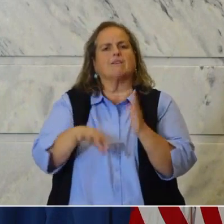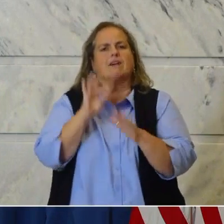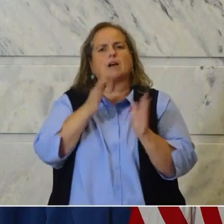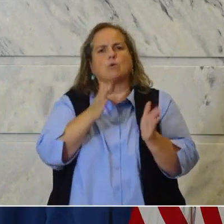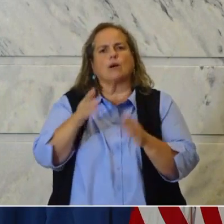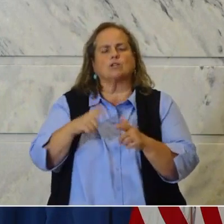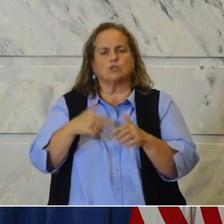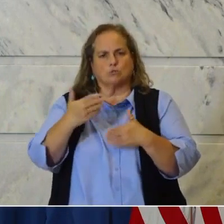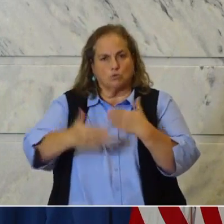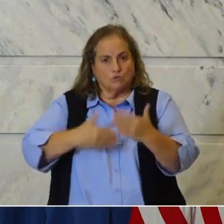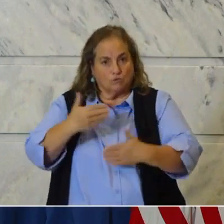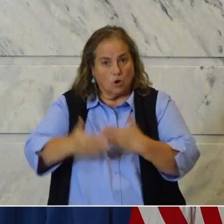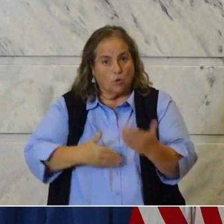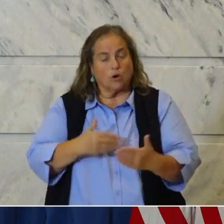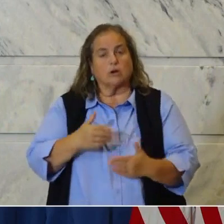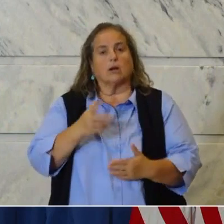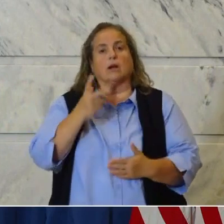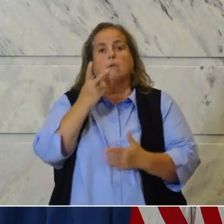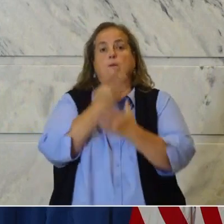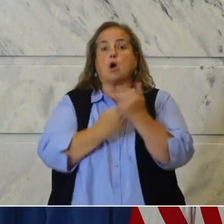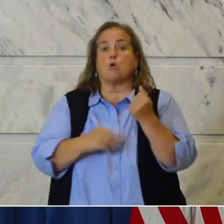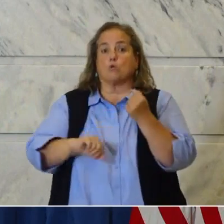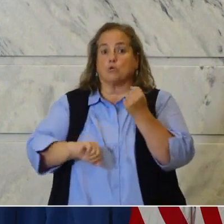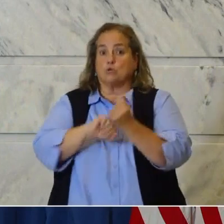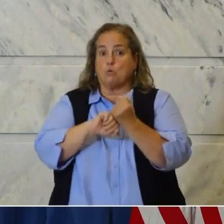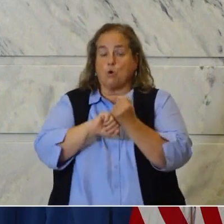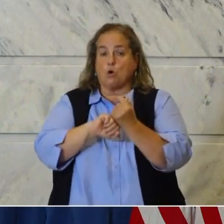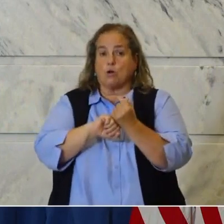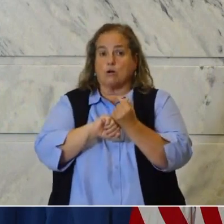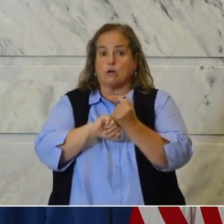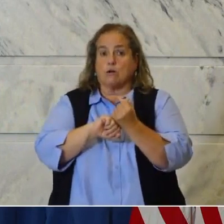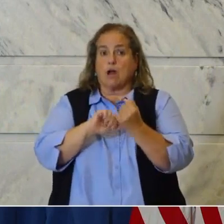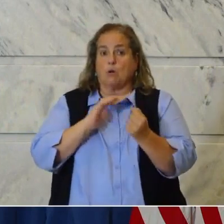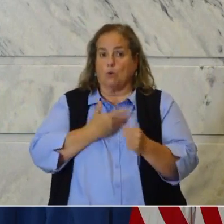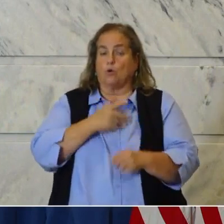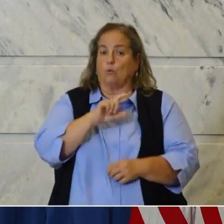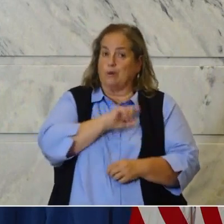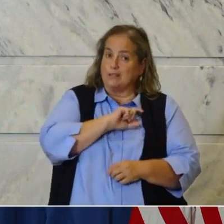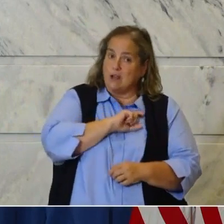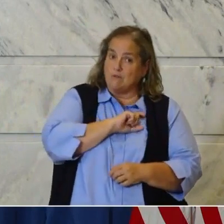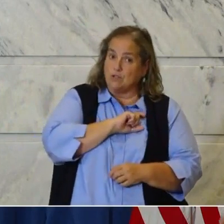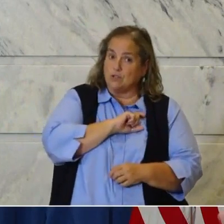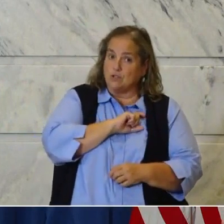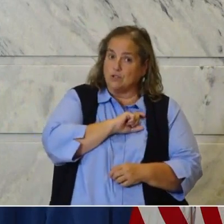can both support our some police officers, especially those that are